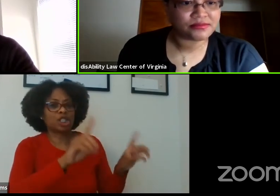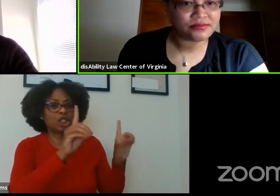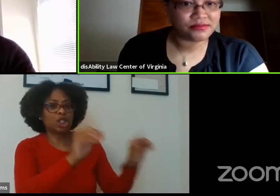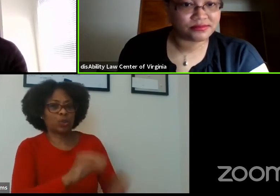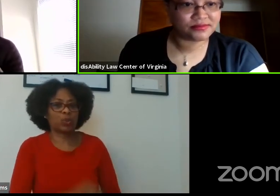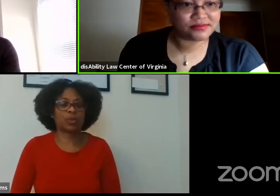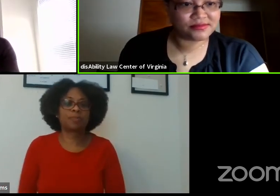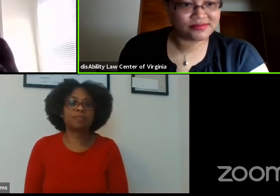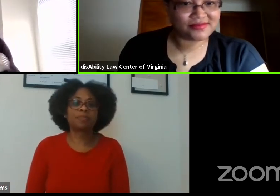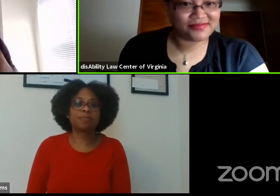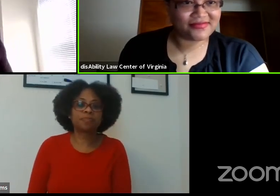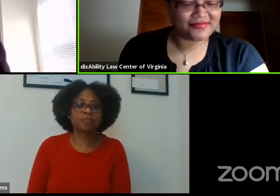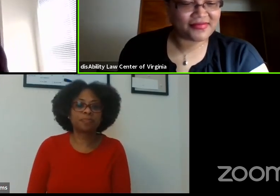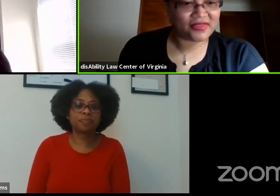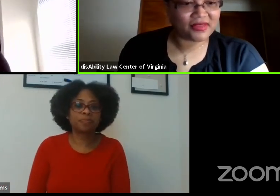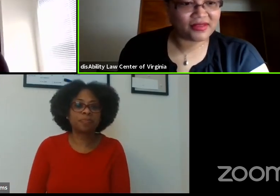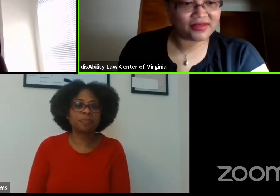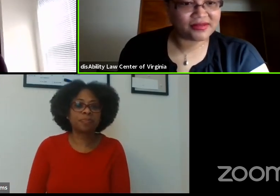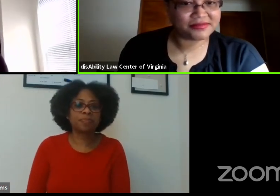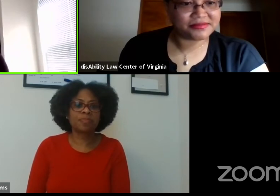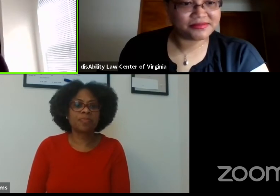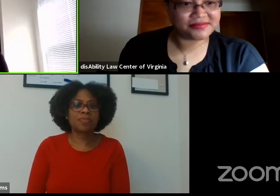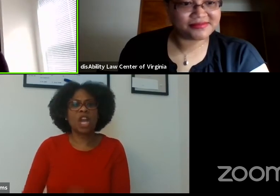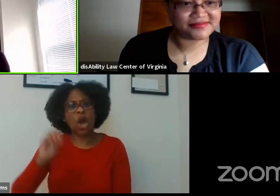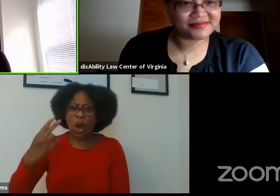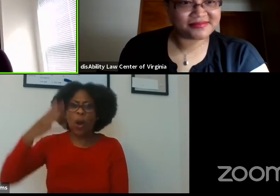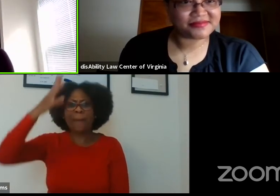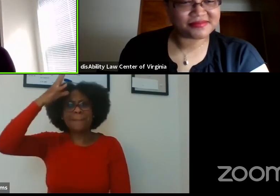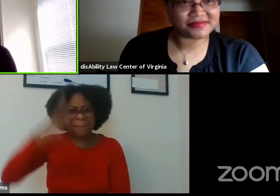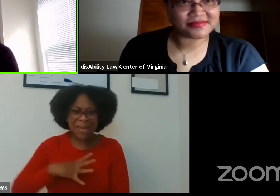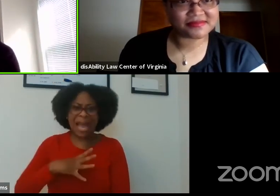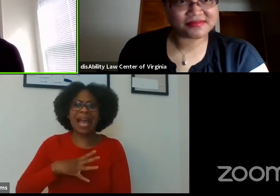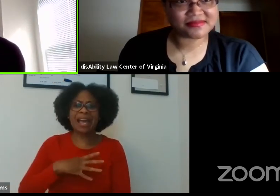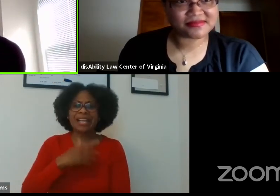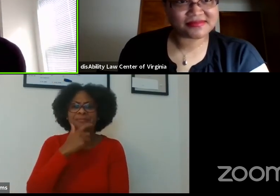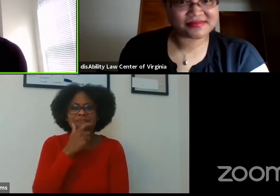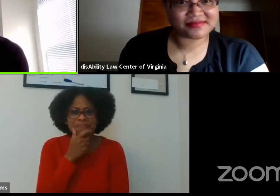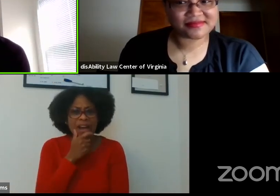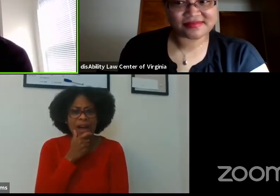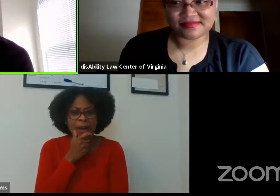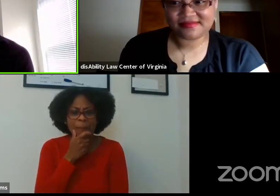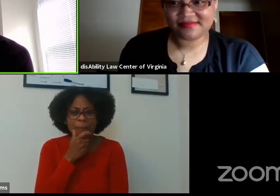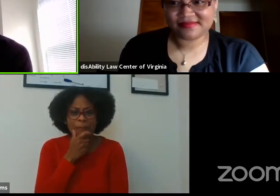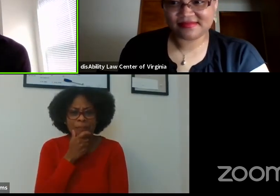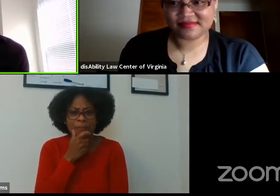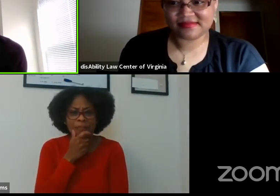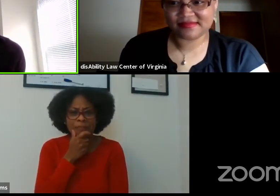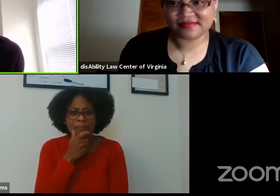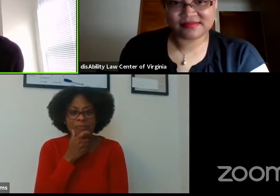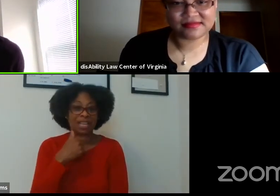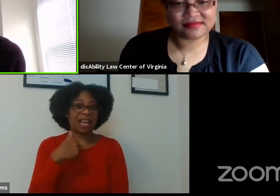Oh, man! So I love it.